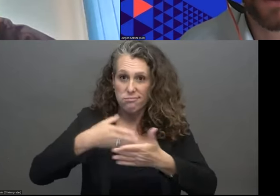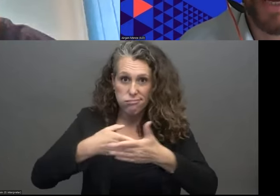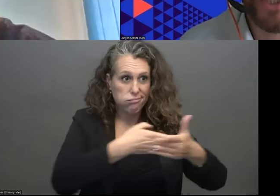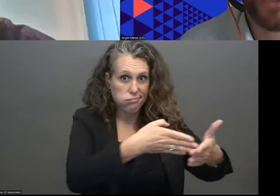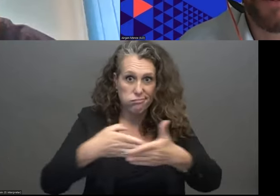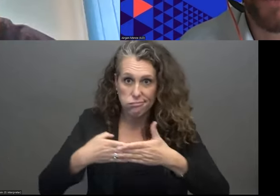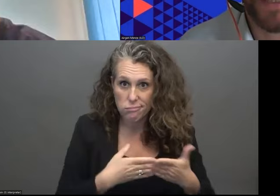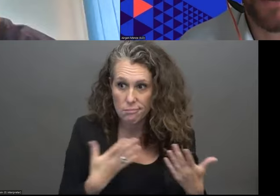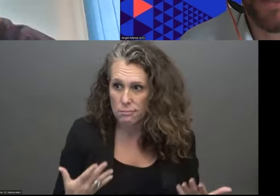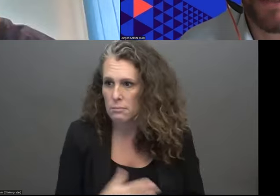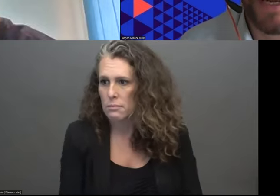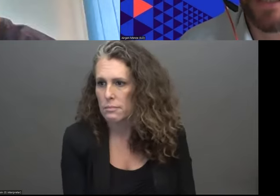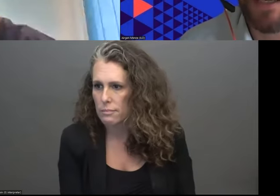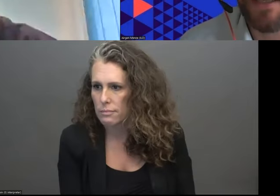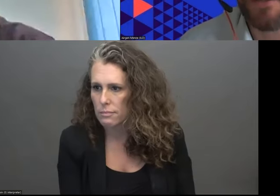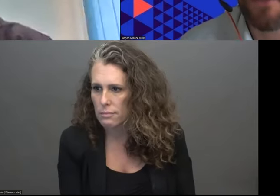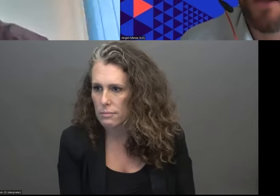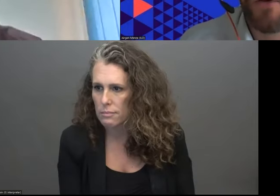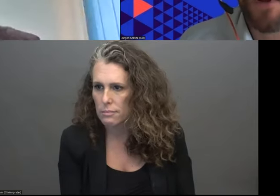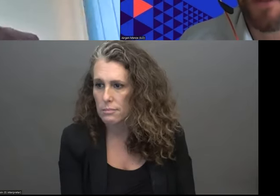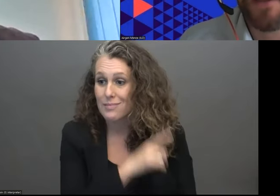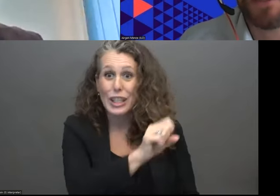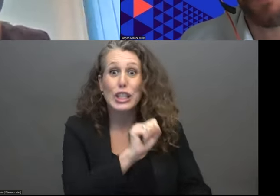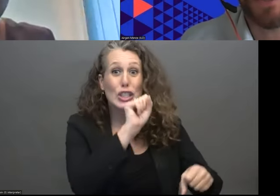to match job vacancies, 16:01:14 and candidates with disabilities.